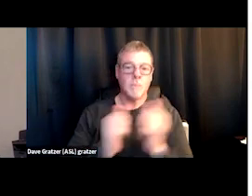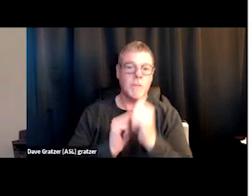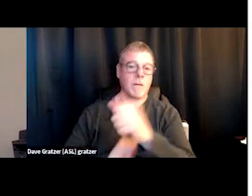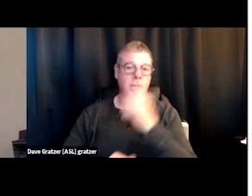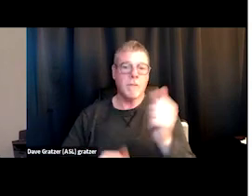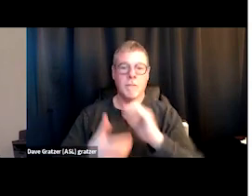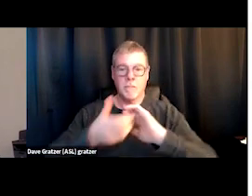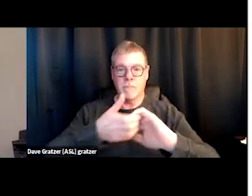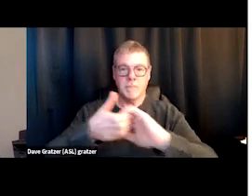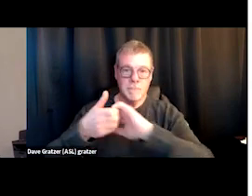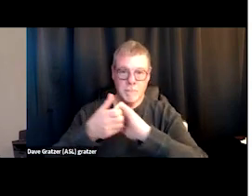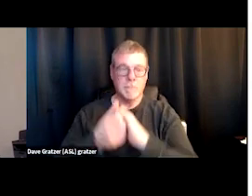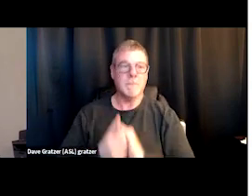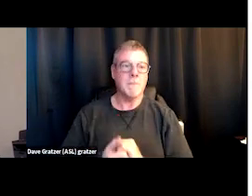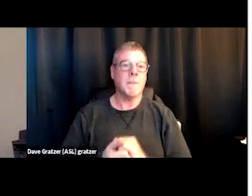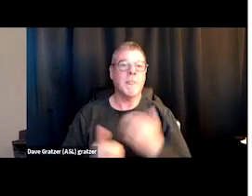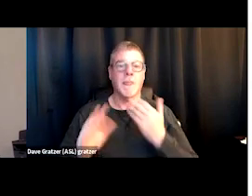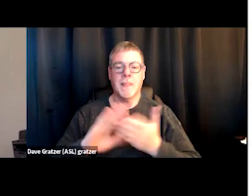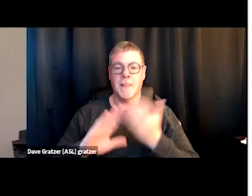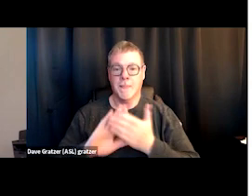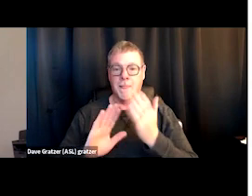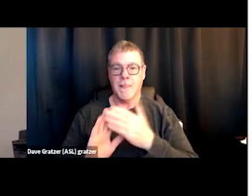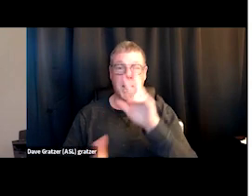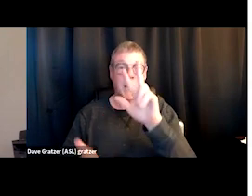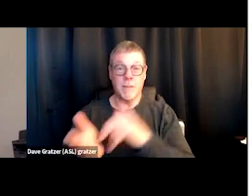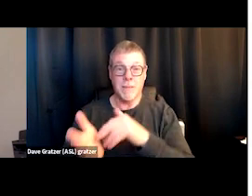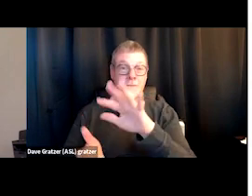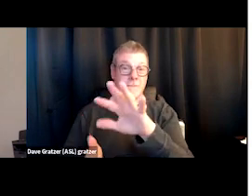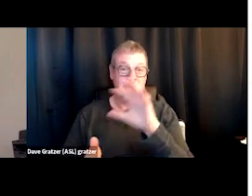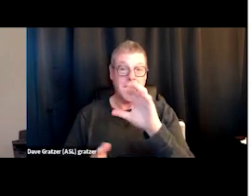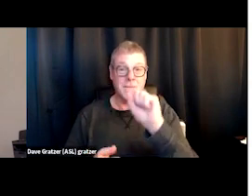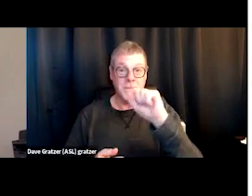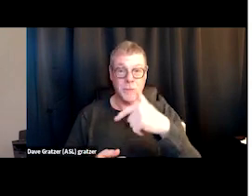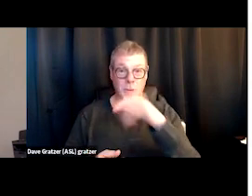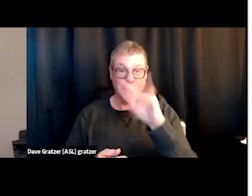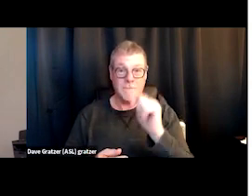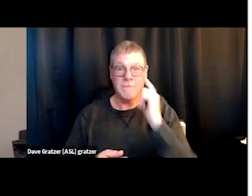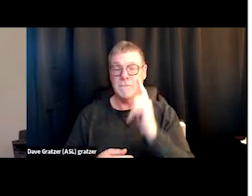We ran this out of this little 3,500-square-foot building for two and a half years.